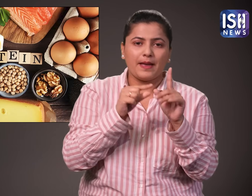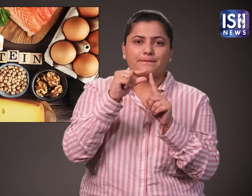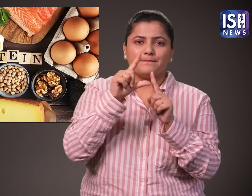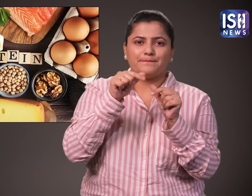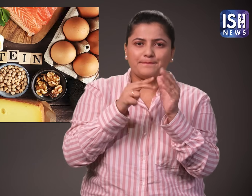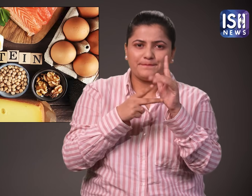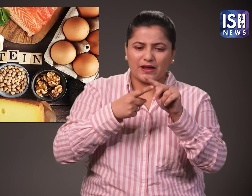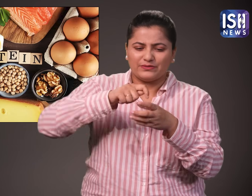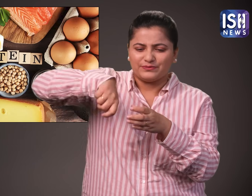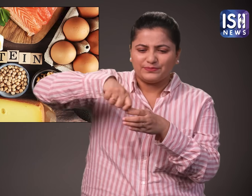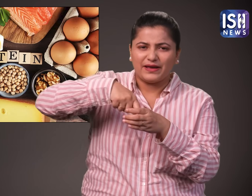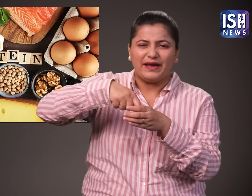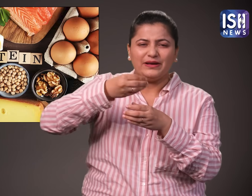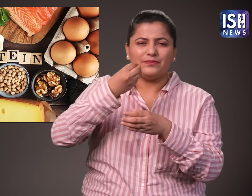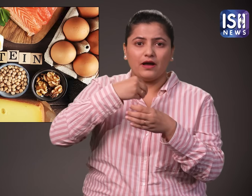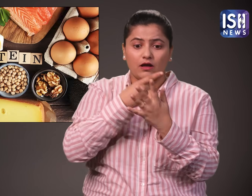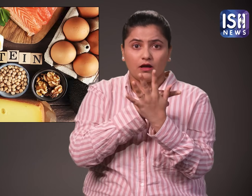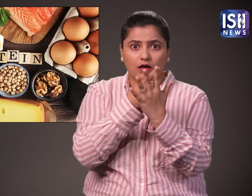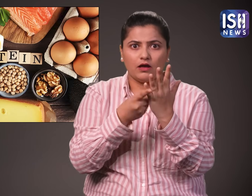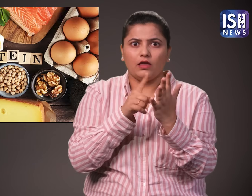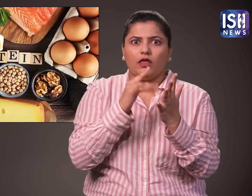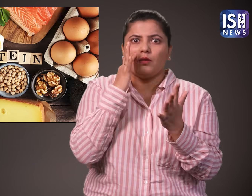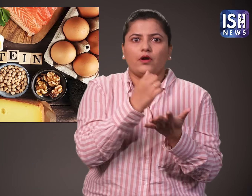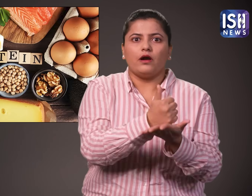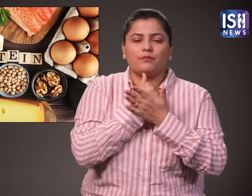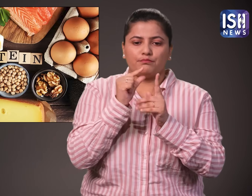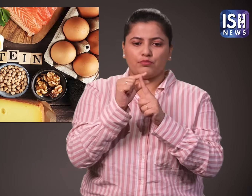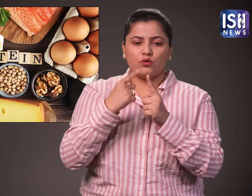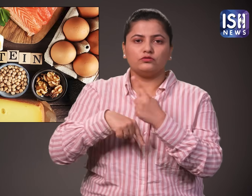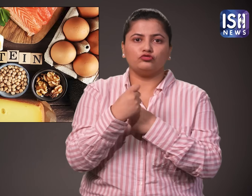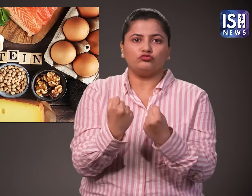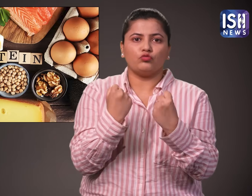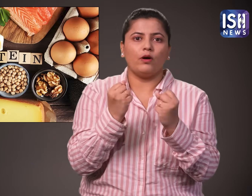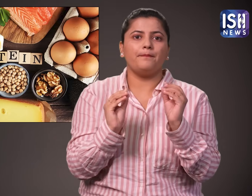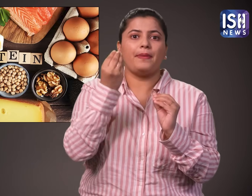These are rich source of proteins, including the plant based proteins.